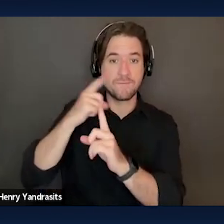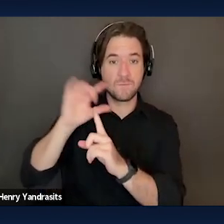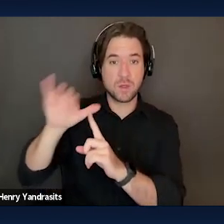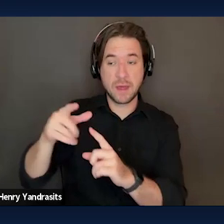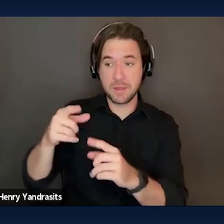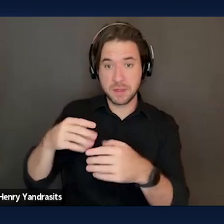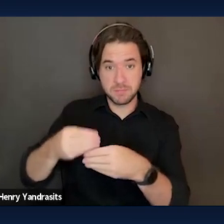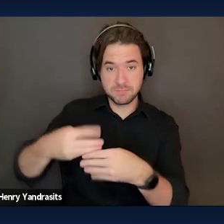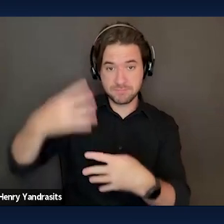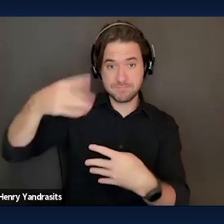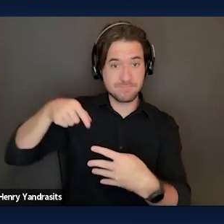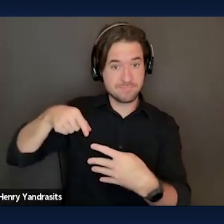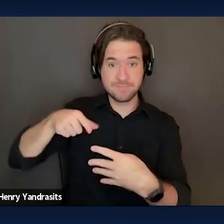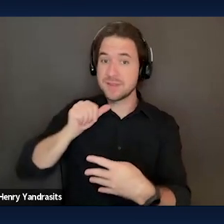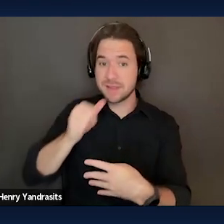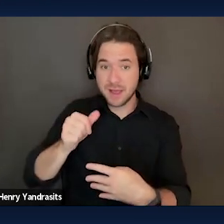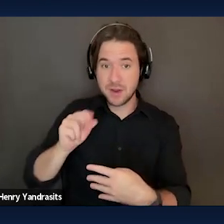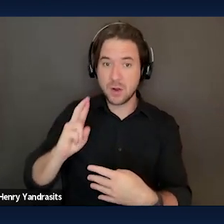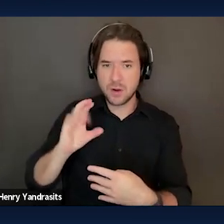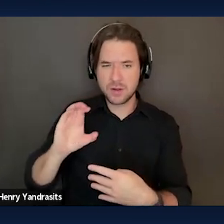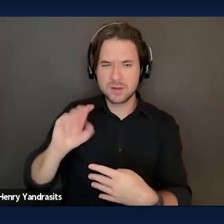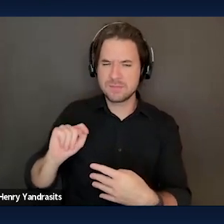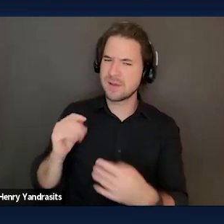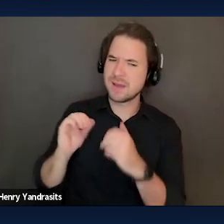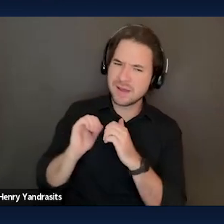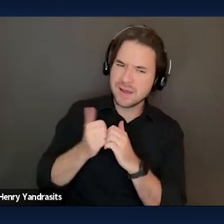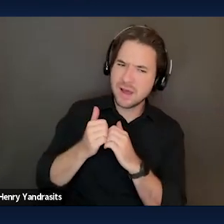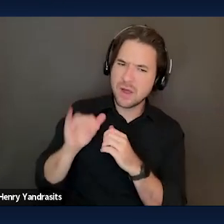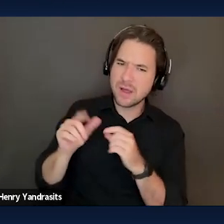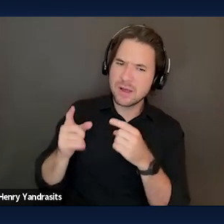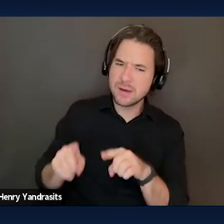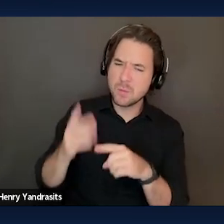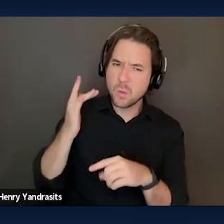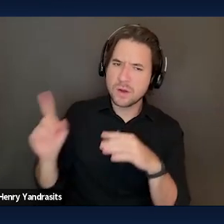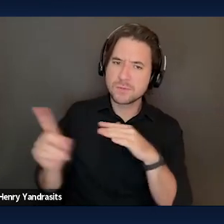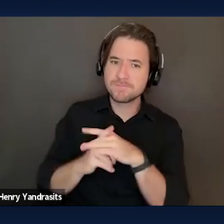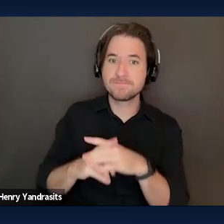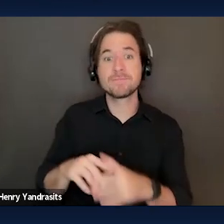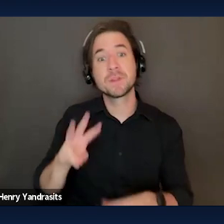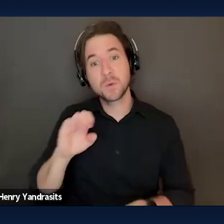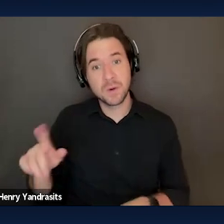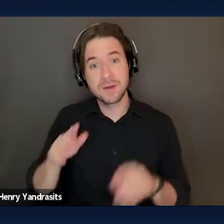that are not RCTs. And you go, how did that happen? Well, the person cataloging.